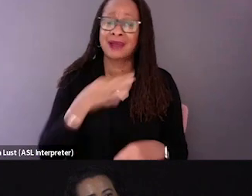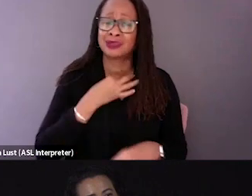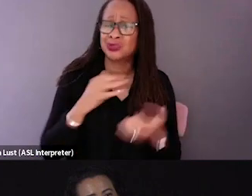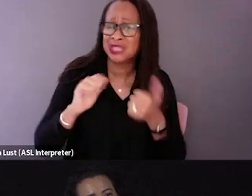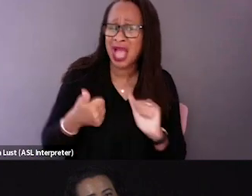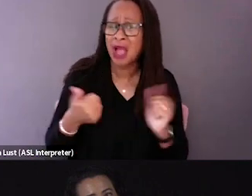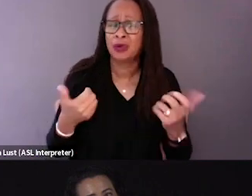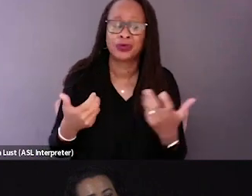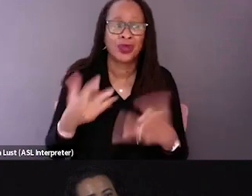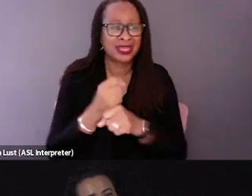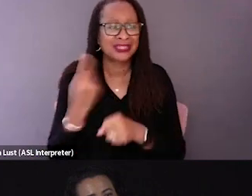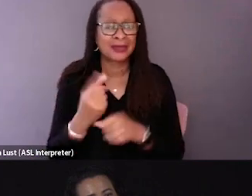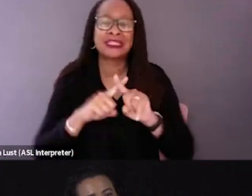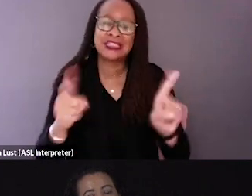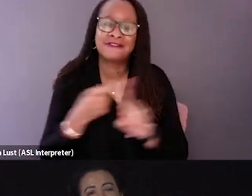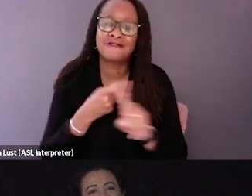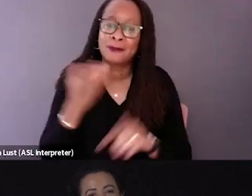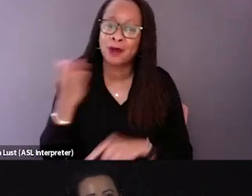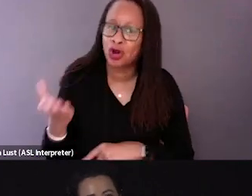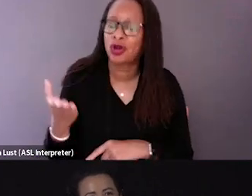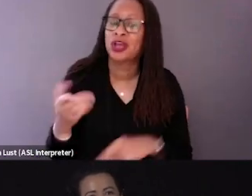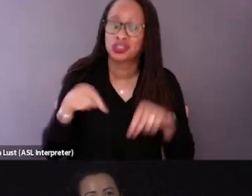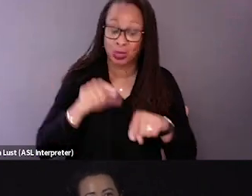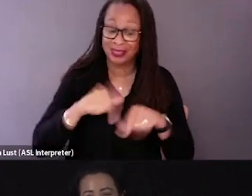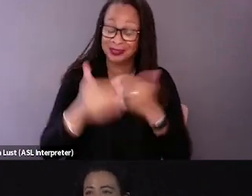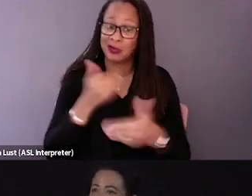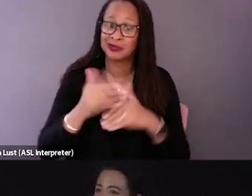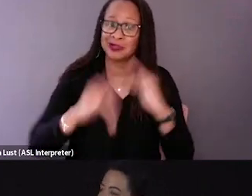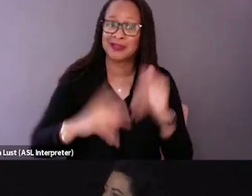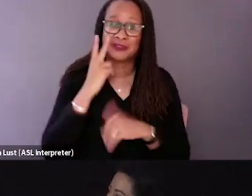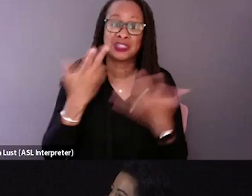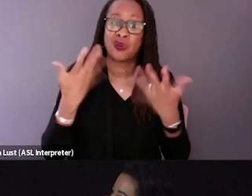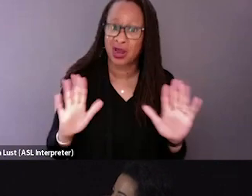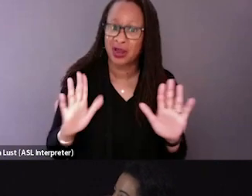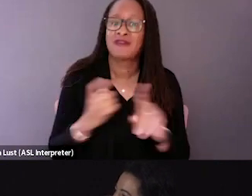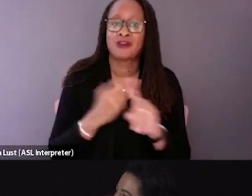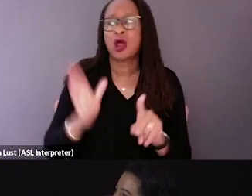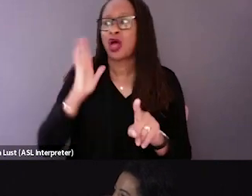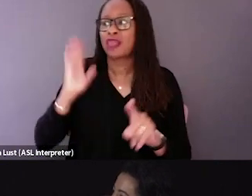to get something different out of this interview than in the past. Good question. How you were able to get something different